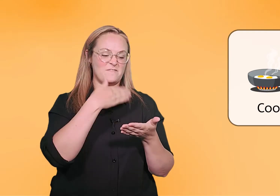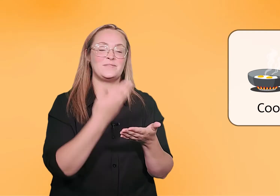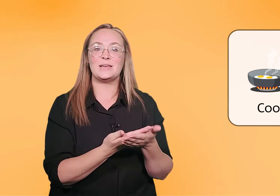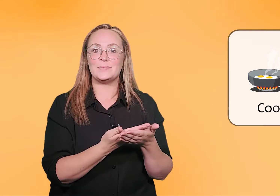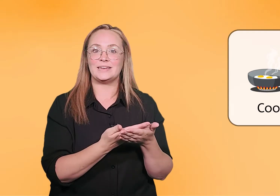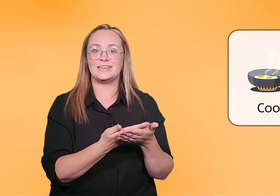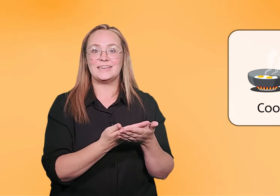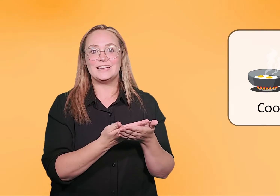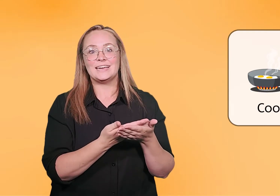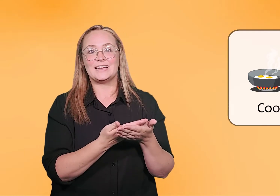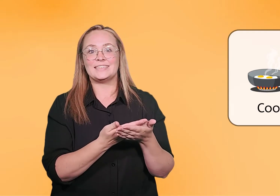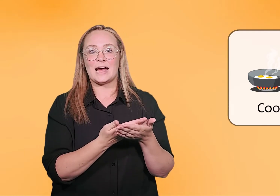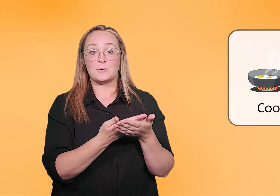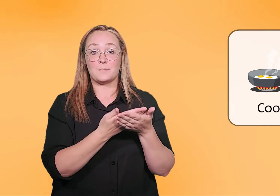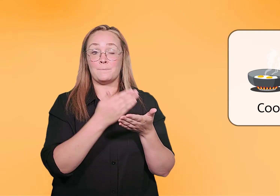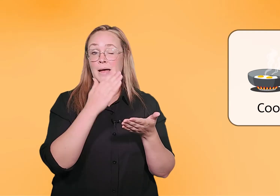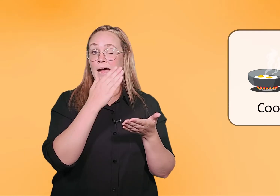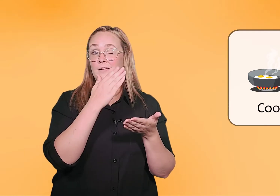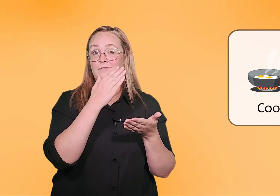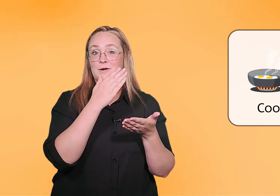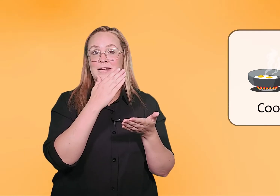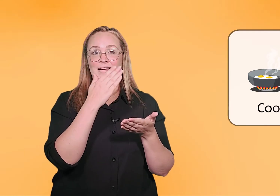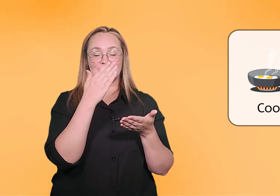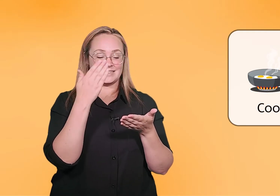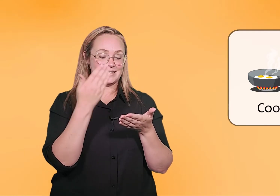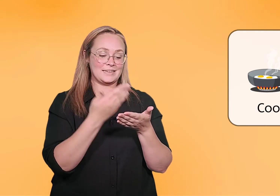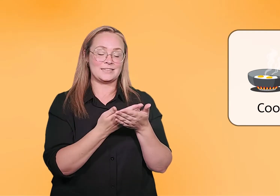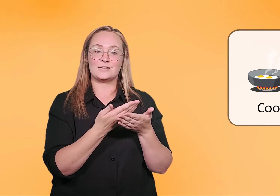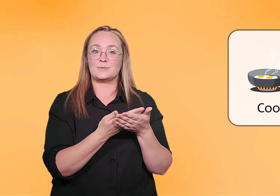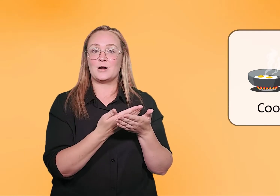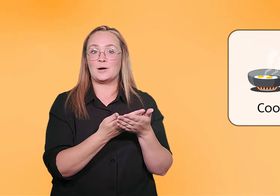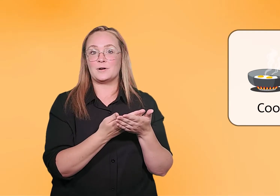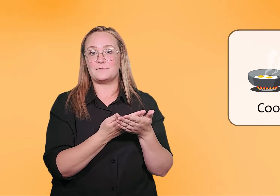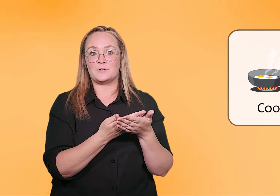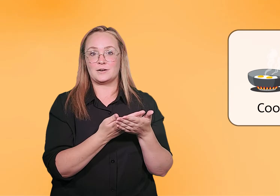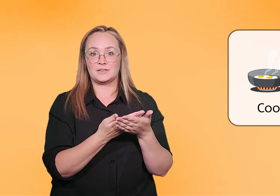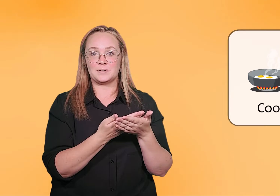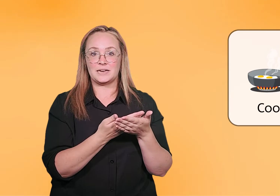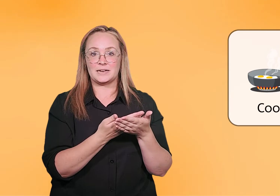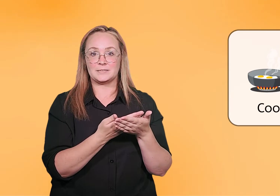Flip it and tap the back of your hand to the palm of your non-dominant hand.